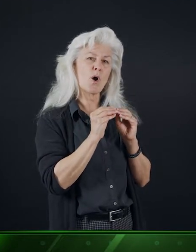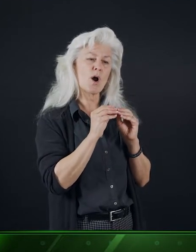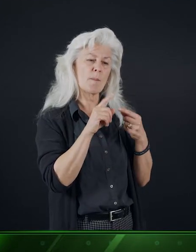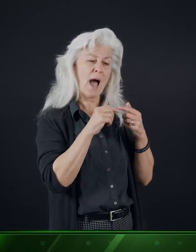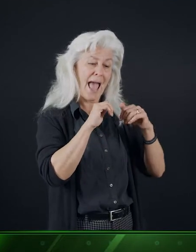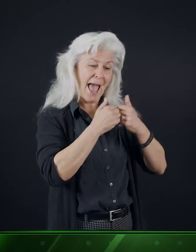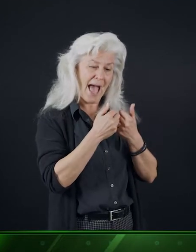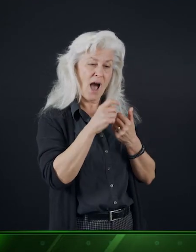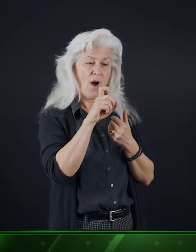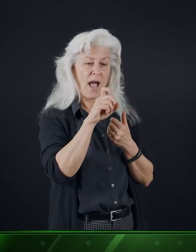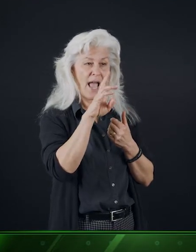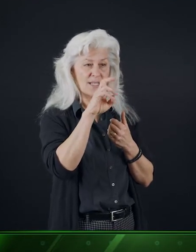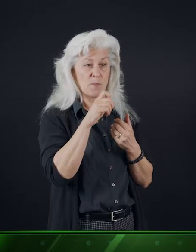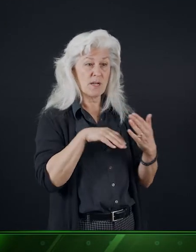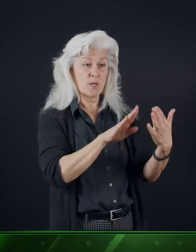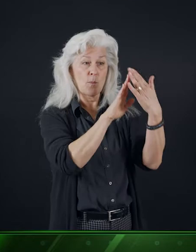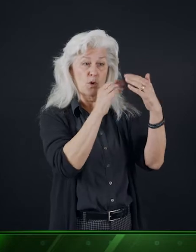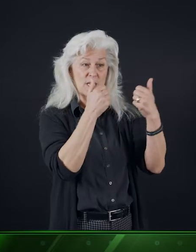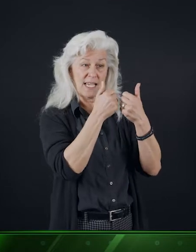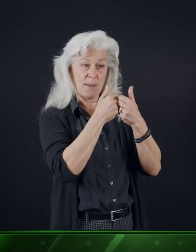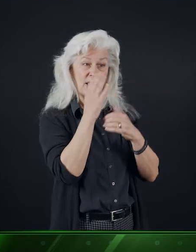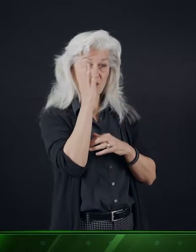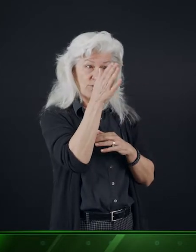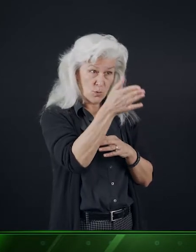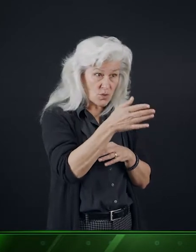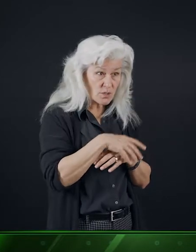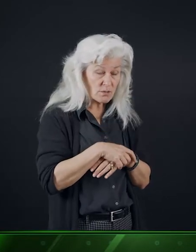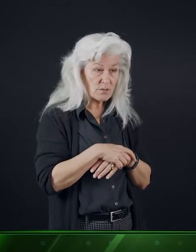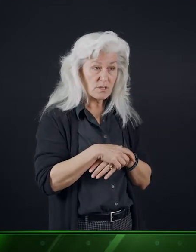As we look farther ahead, we will continue to put players